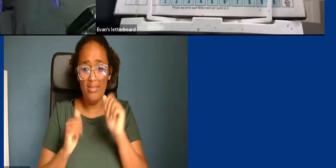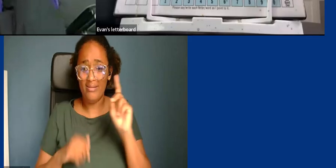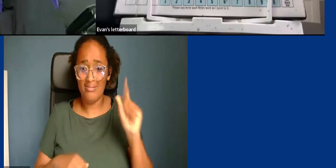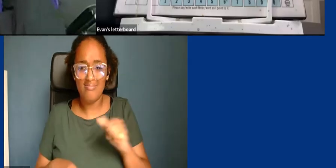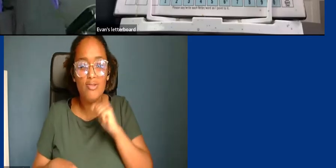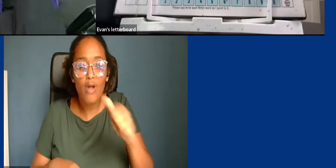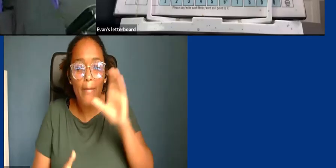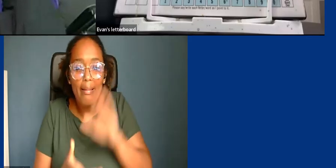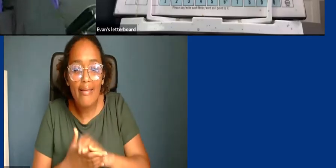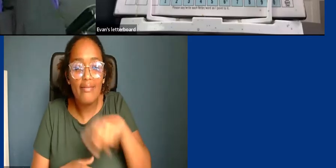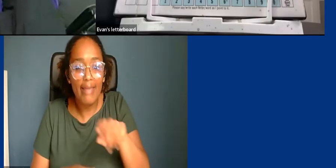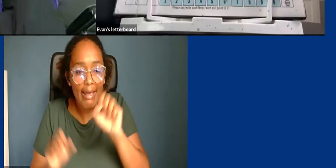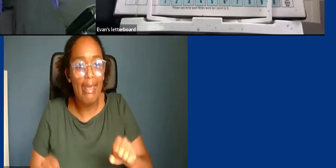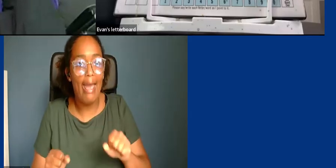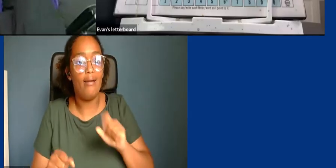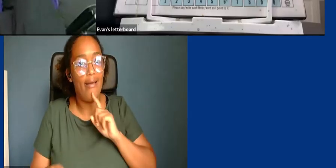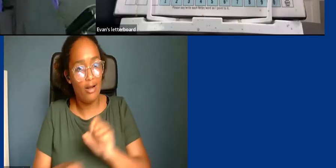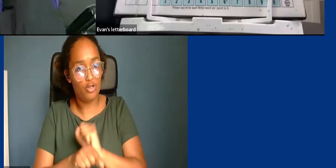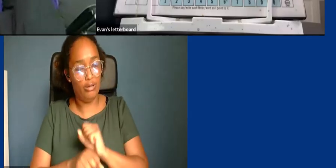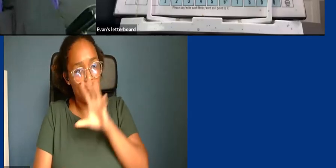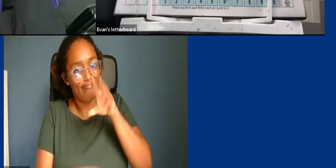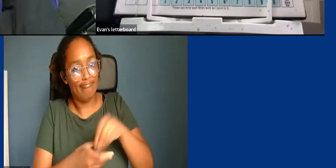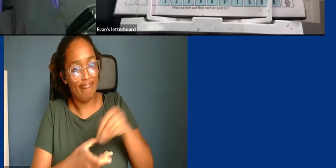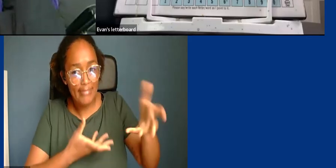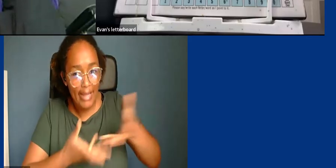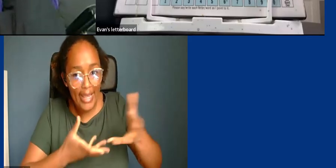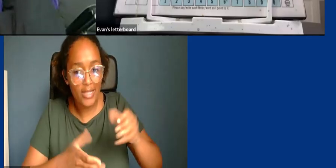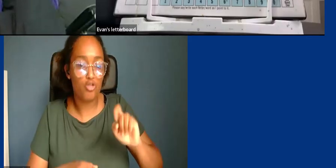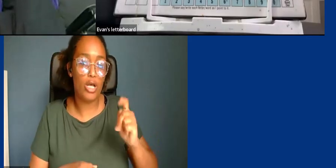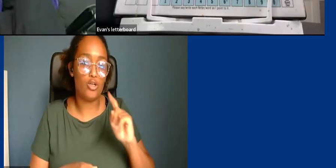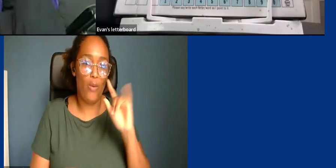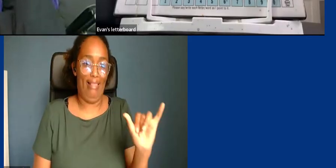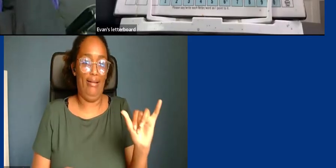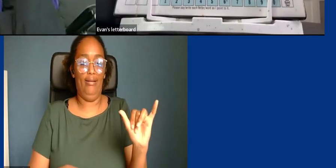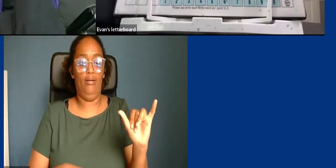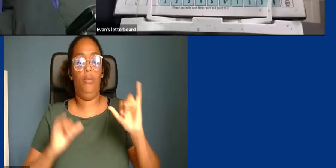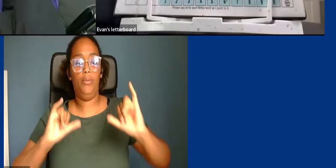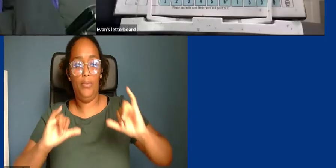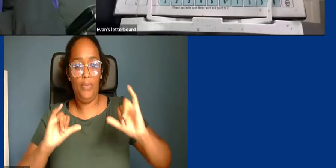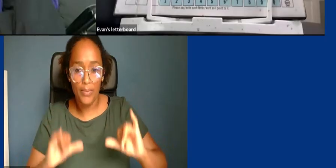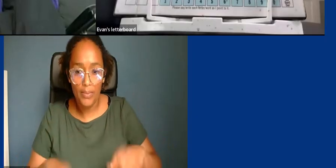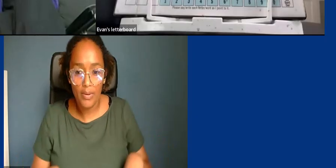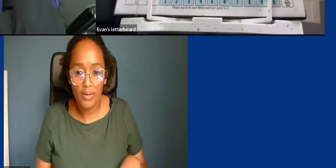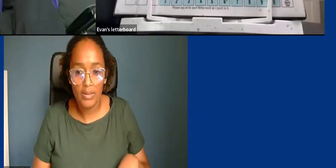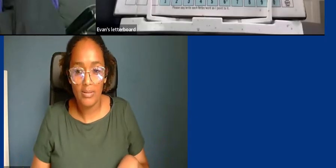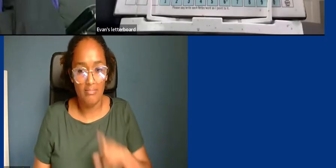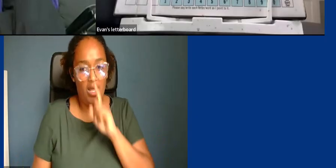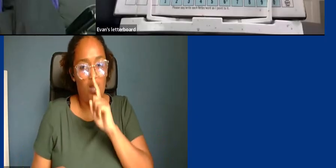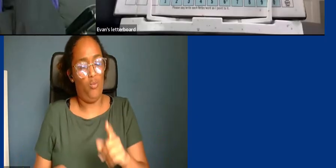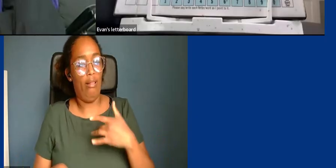Clearly, by now, one can see that people with disabilities have the same sexual urges as temporarily